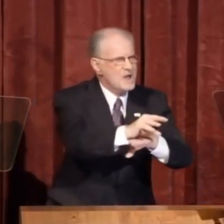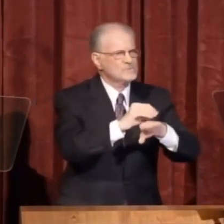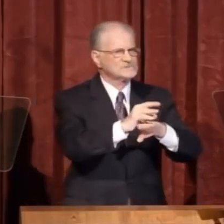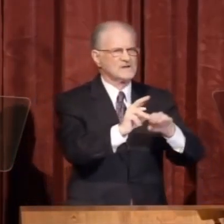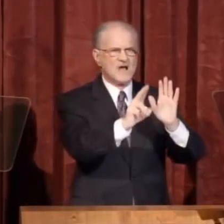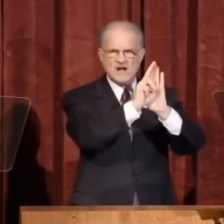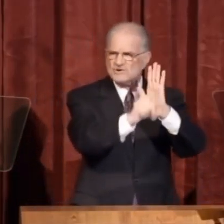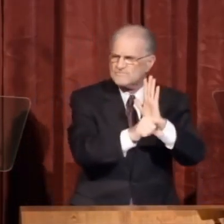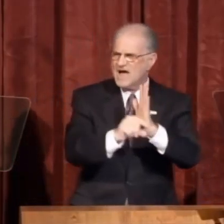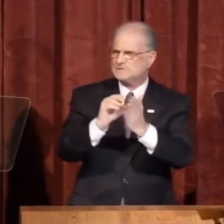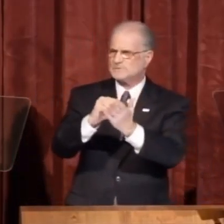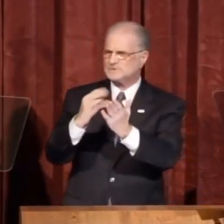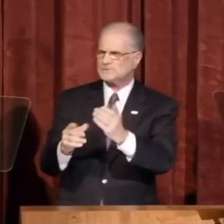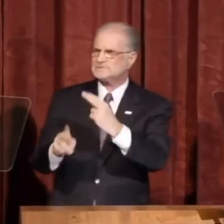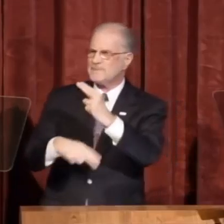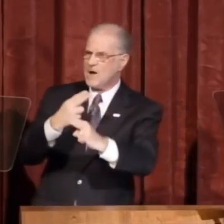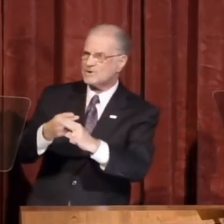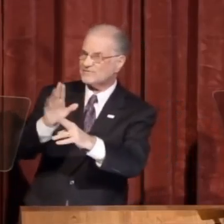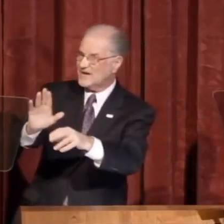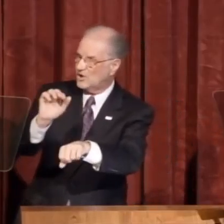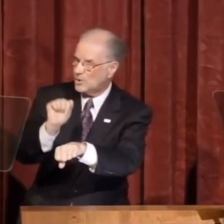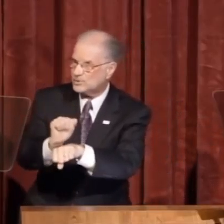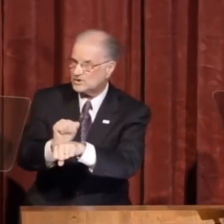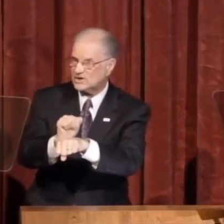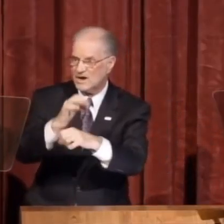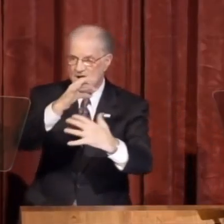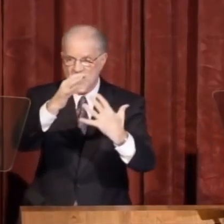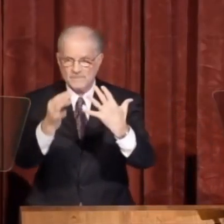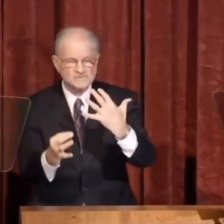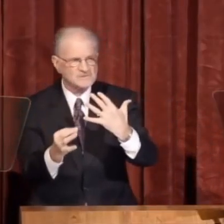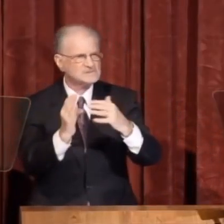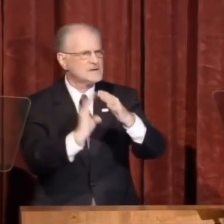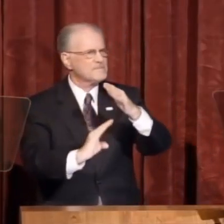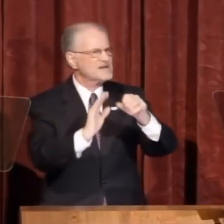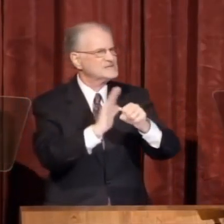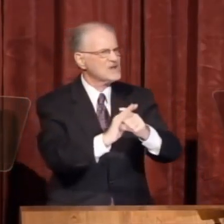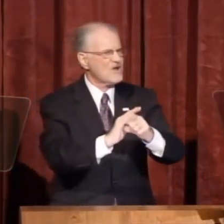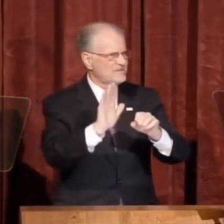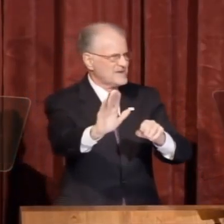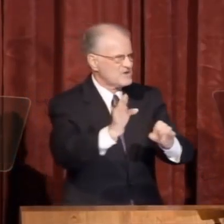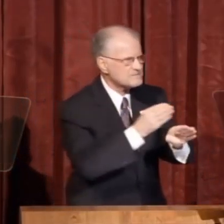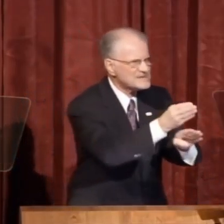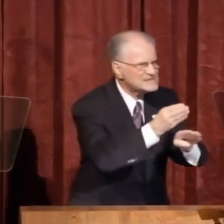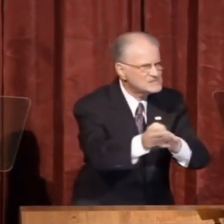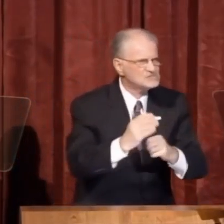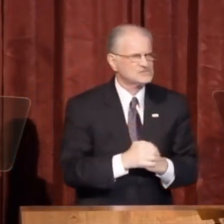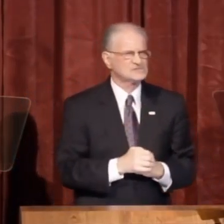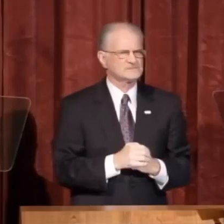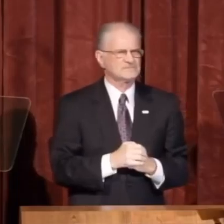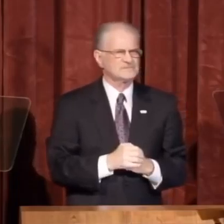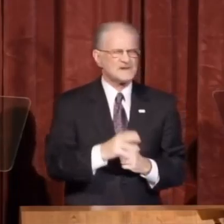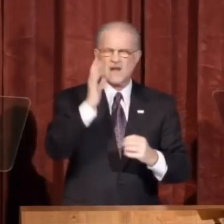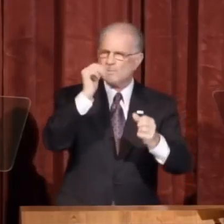They will prepare our students for passionate careers rather than just jobs.